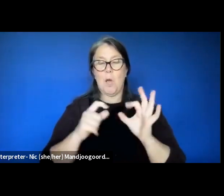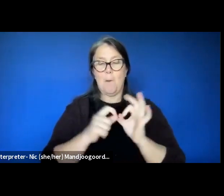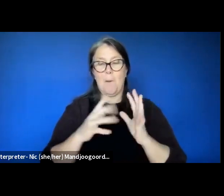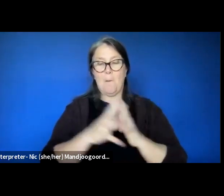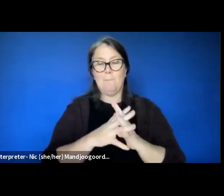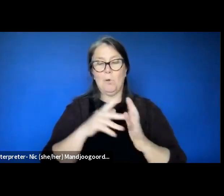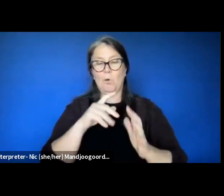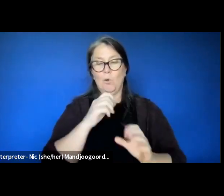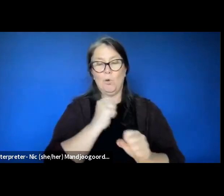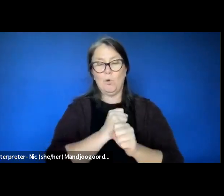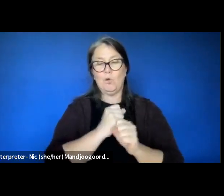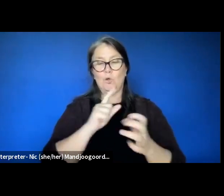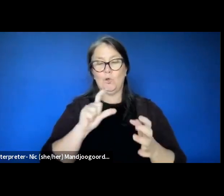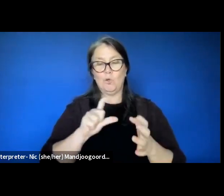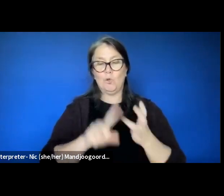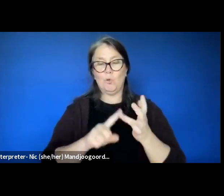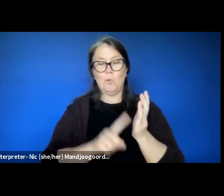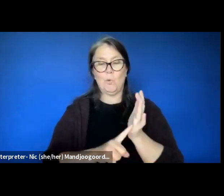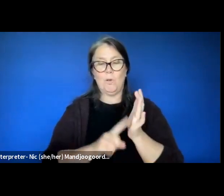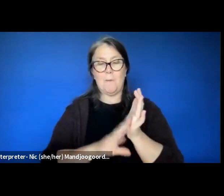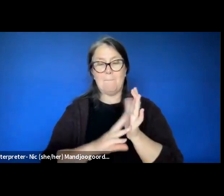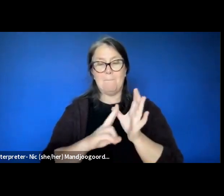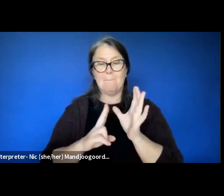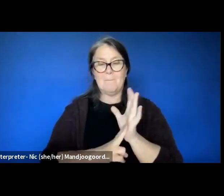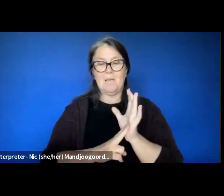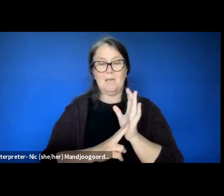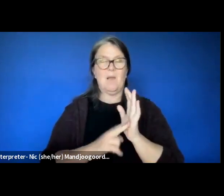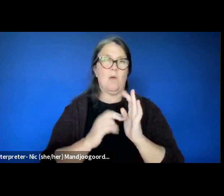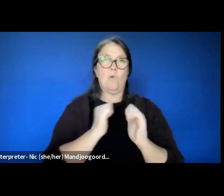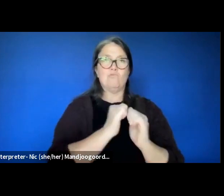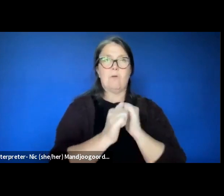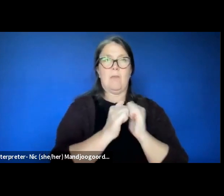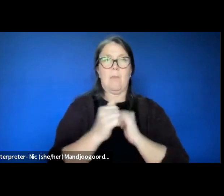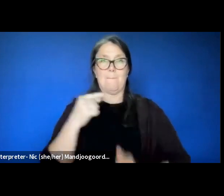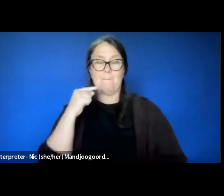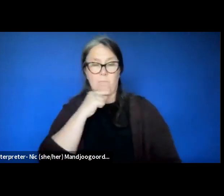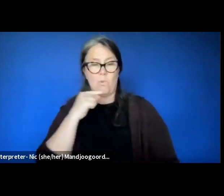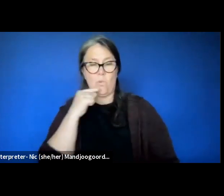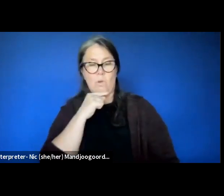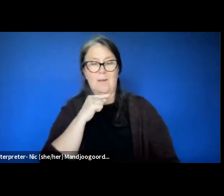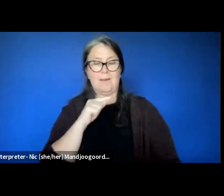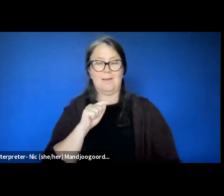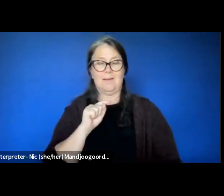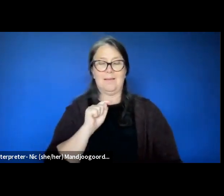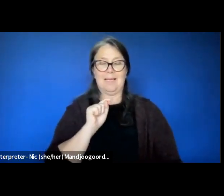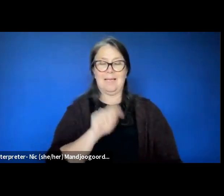brother boy. y who uses his lipsticks er boy who uses his lived experience to educate around LGBT I help suicide LGBT I help suicide prevention